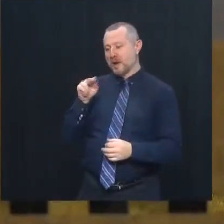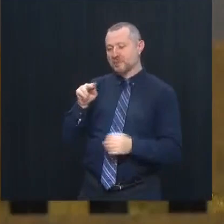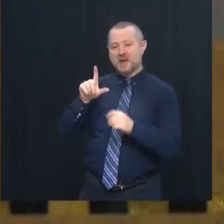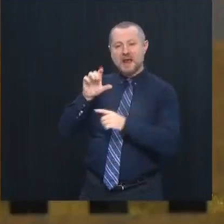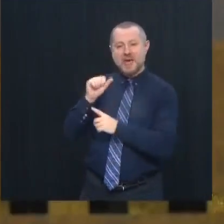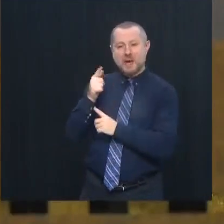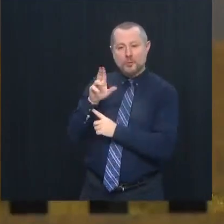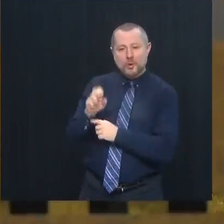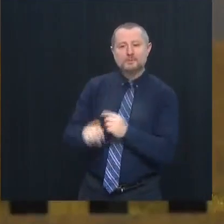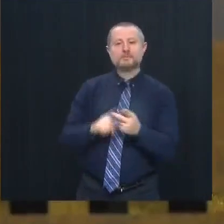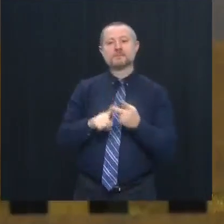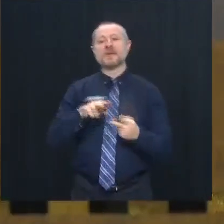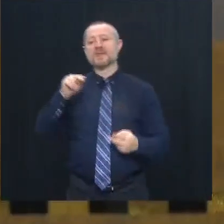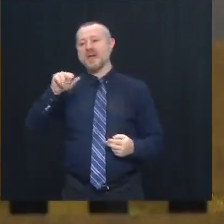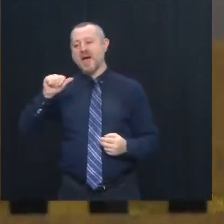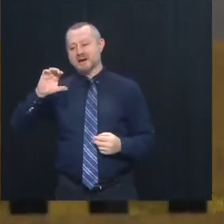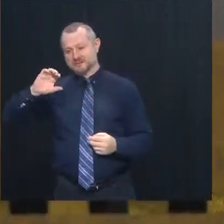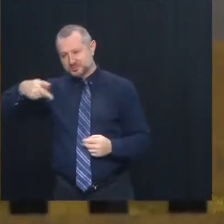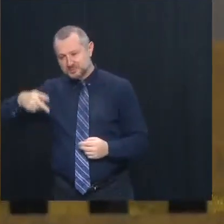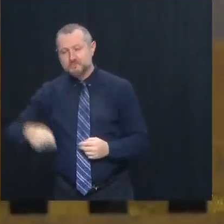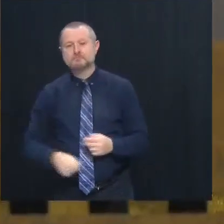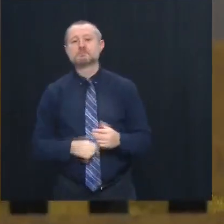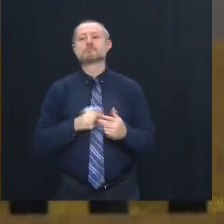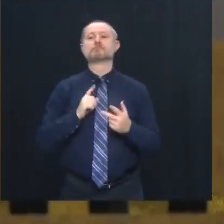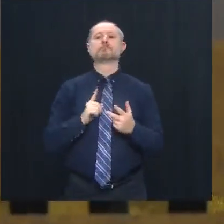THE STATE OF NEW YORK WILL JOIN